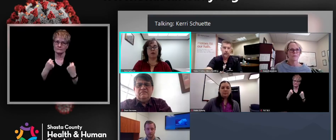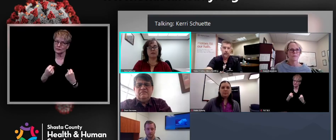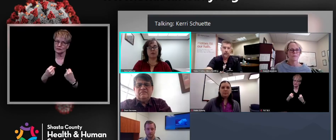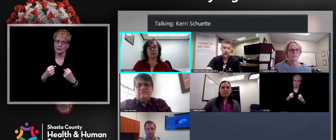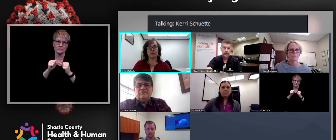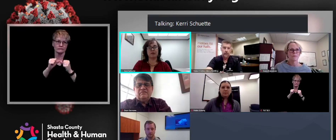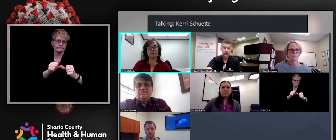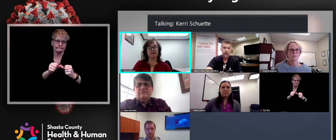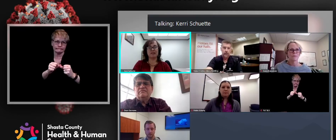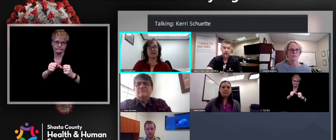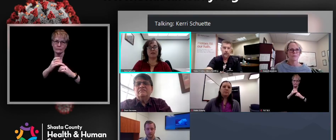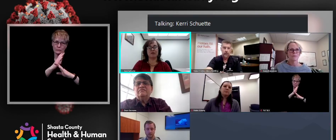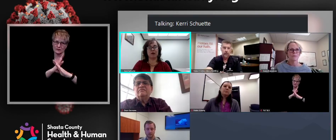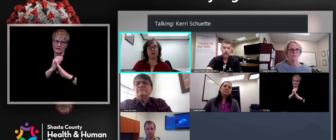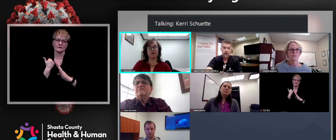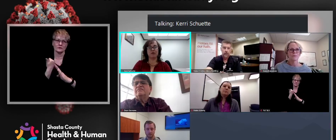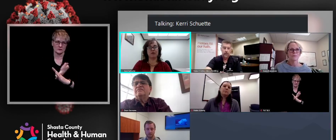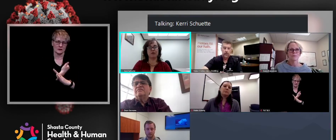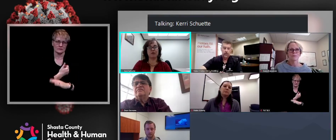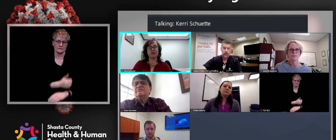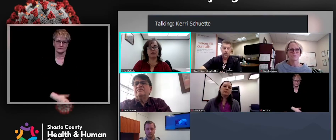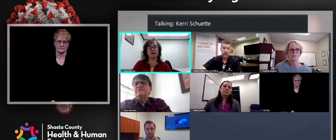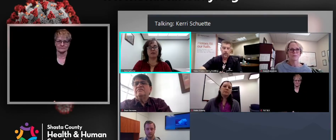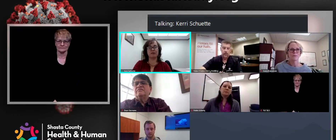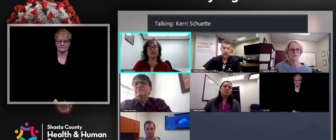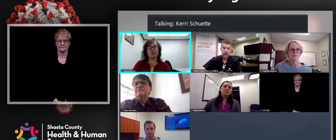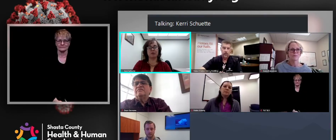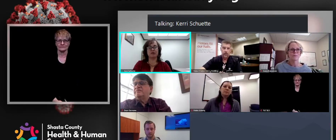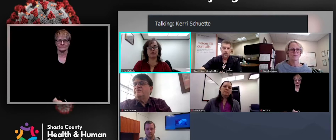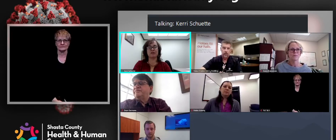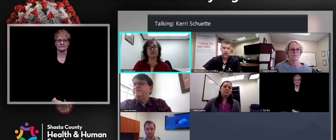hospital partners with us today include Robert Folden from Mercy Medical Center, Mark Mitchelson